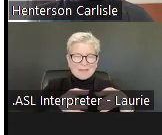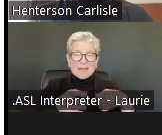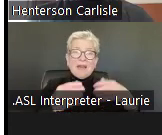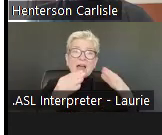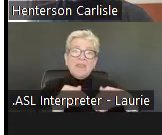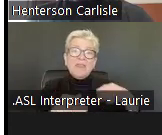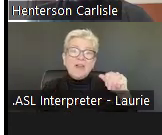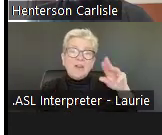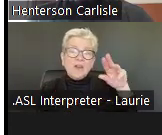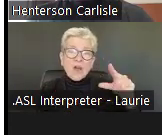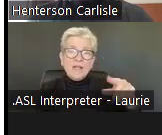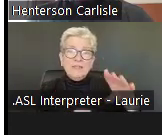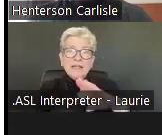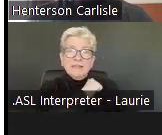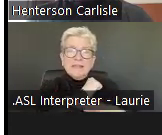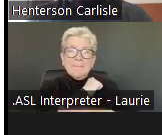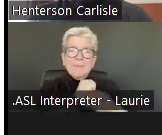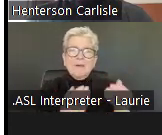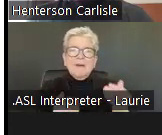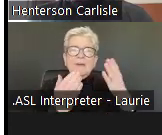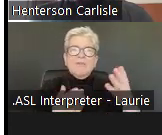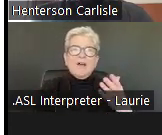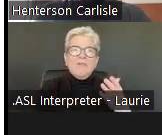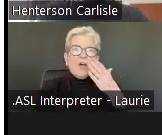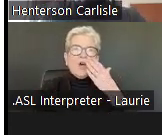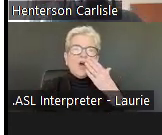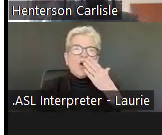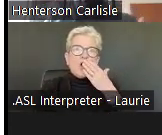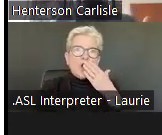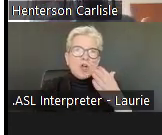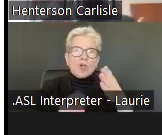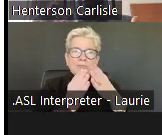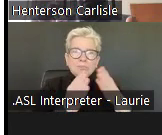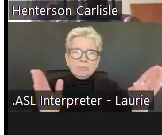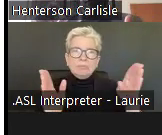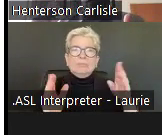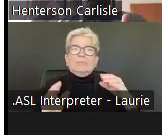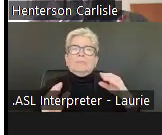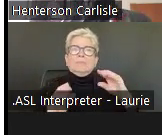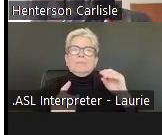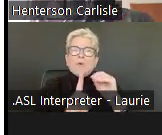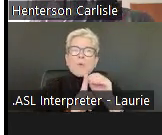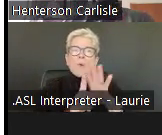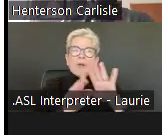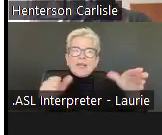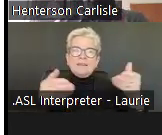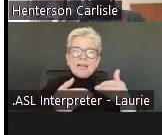really providing a well-rounded orientation - one that offers opportunities for students